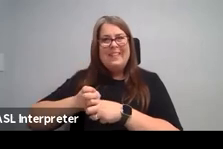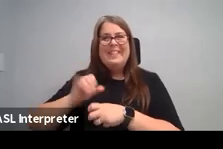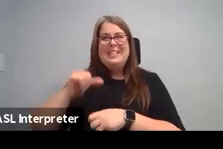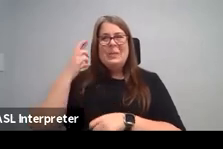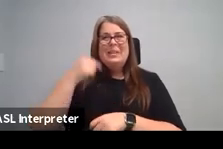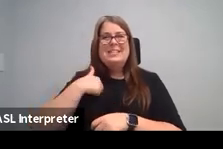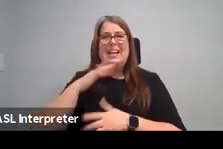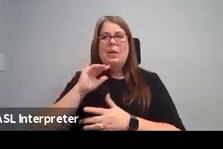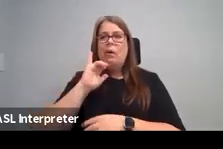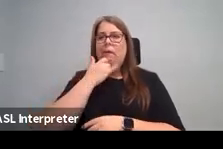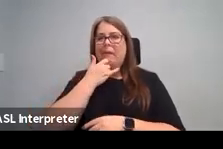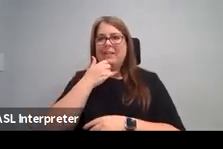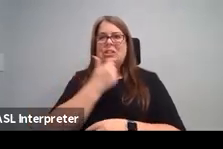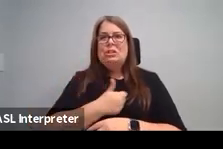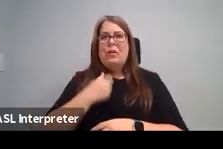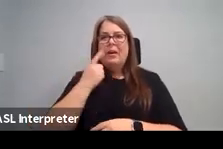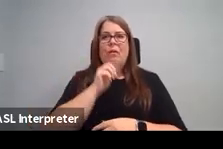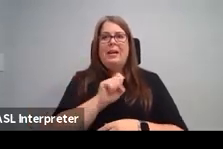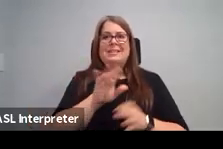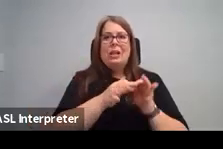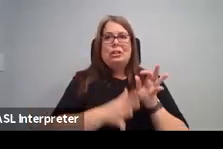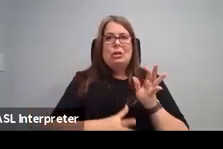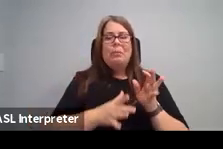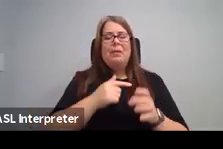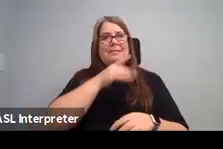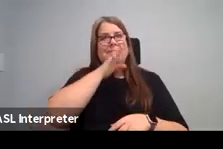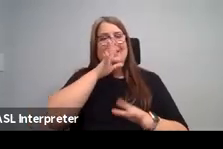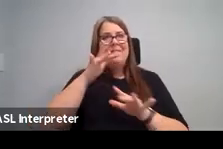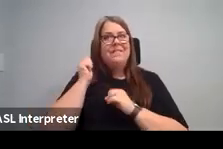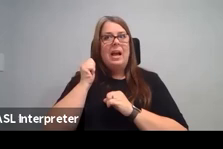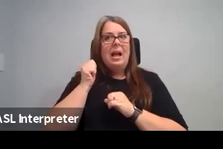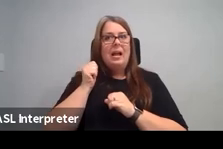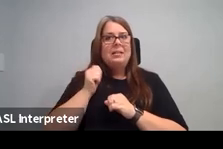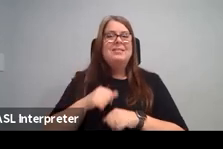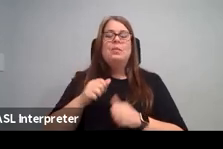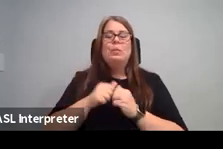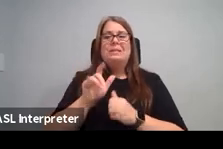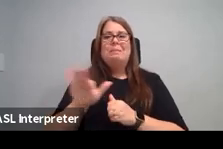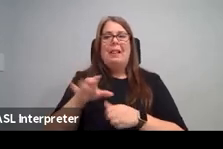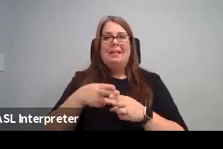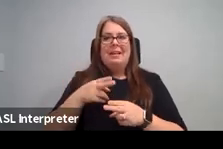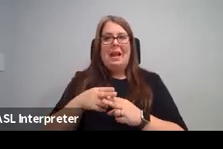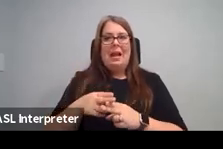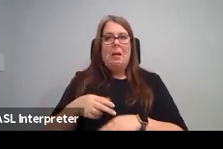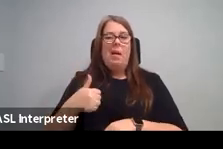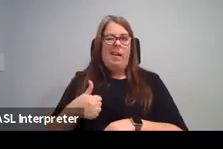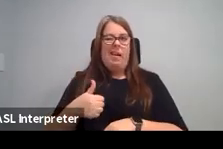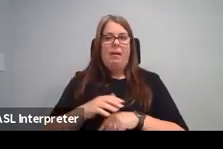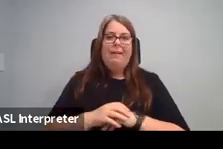Jewyl Alderson Clarke, SDCOE: And sorry for our interpreter. I'm sure I'm speaking so quickly with the spellings. Jewyl Alderson Clarke, SDCOE: And so So,